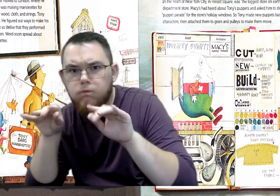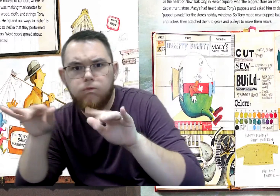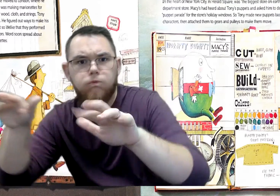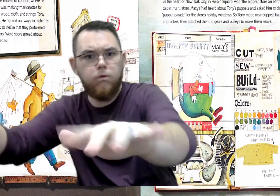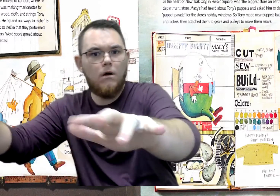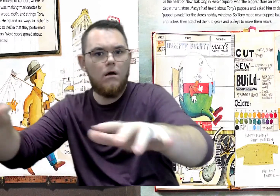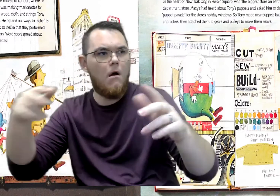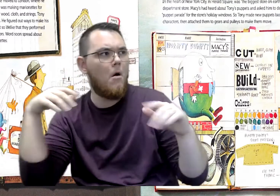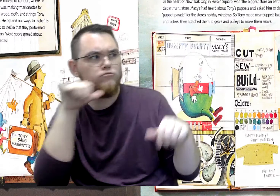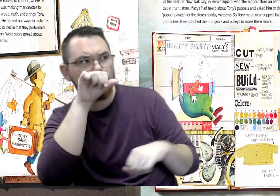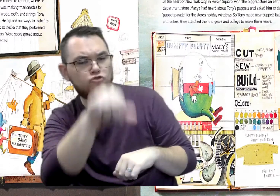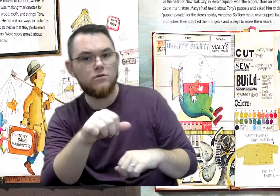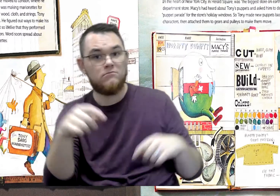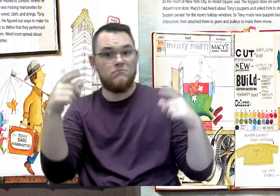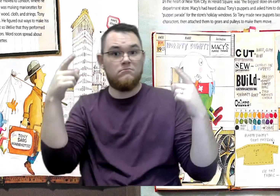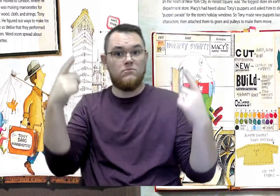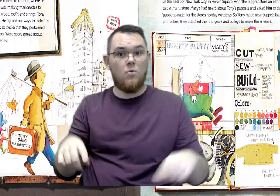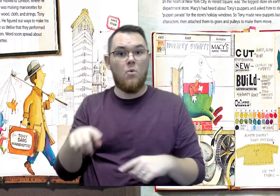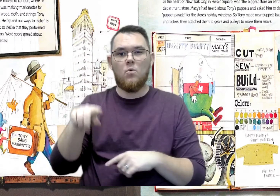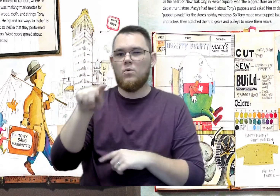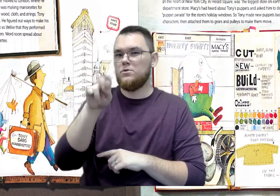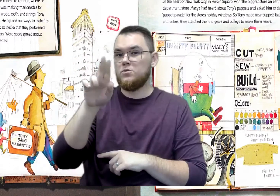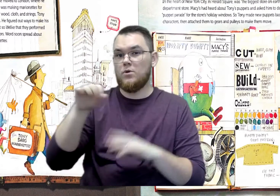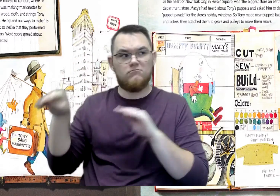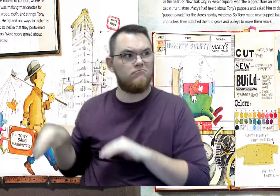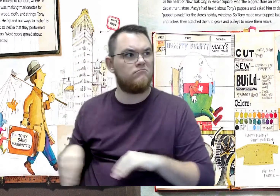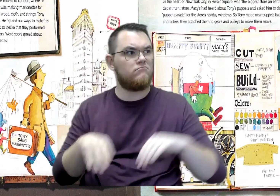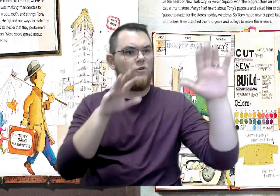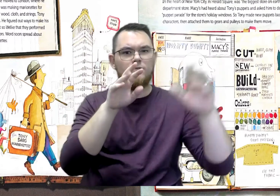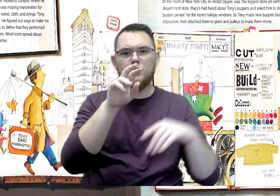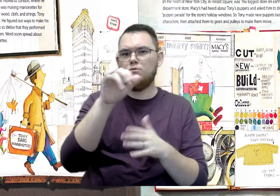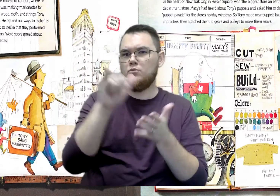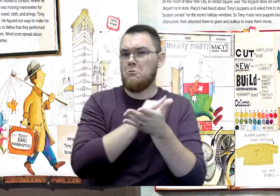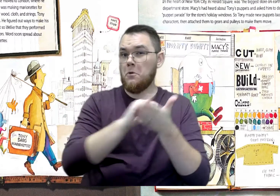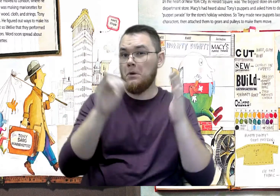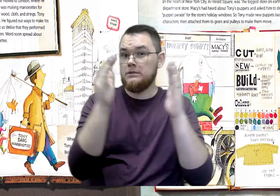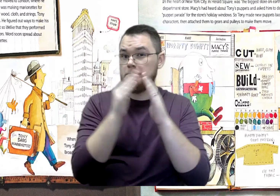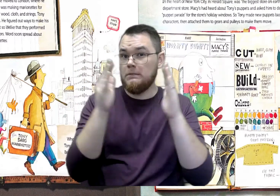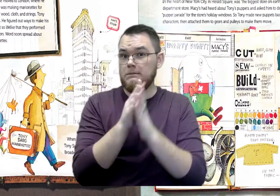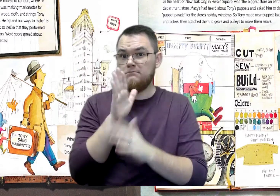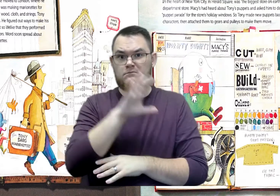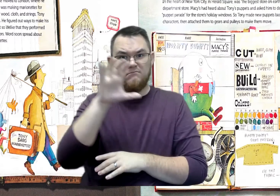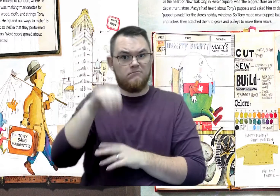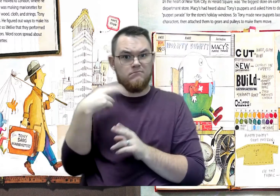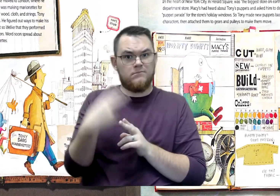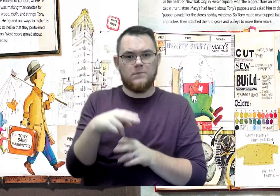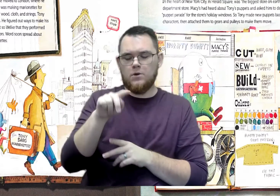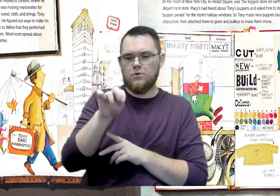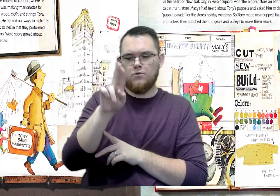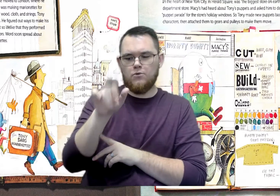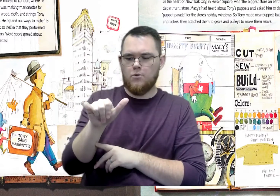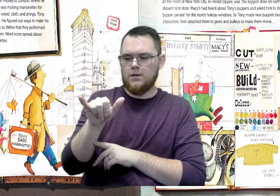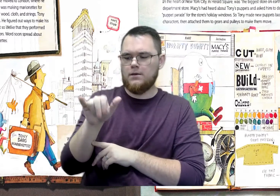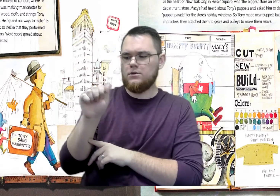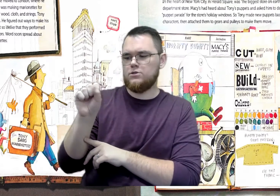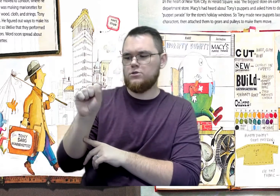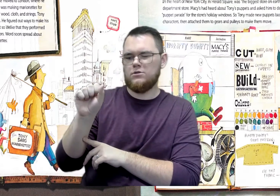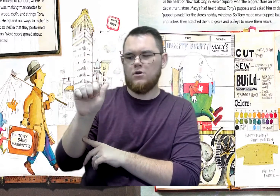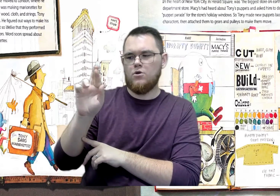When Tony moved to New York City, the Tony Sarg Marionettes began performing on Broadway.